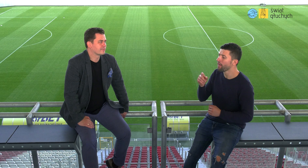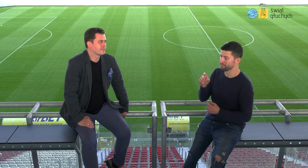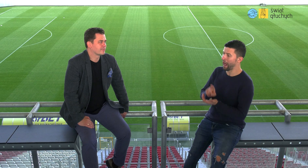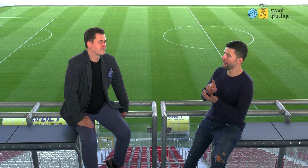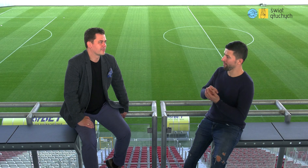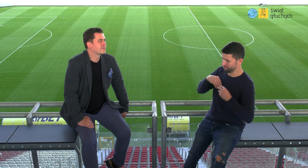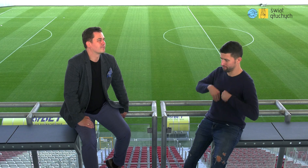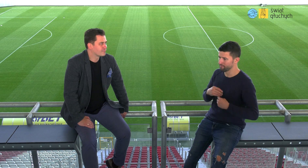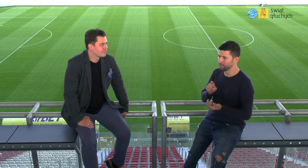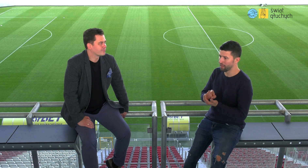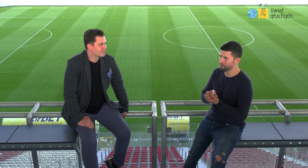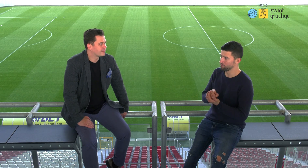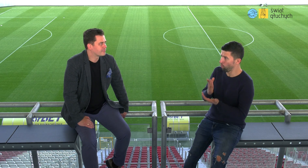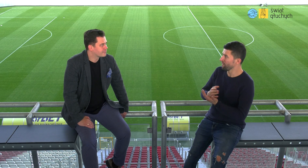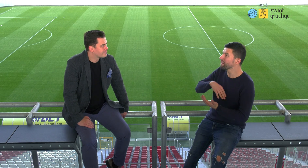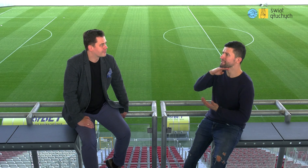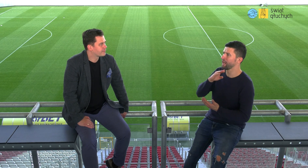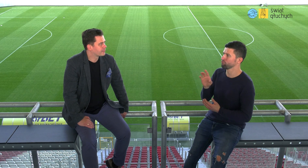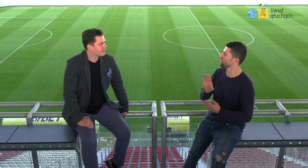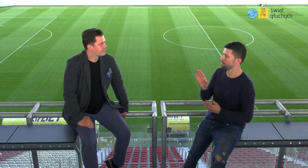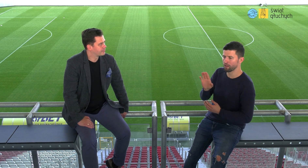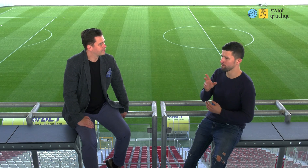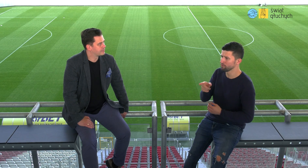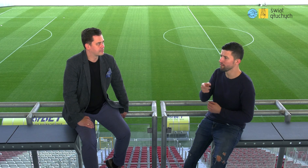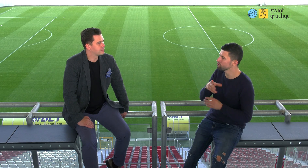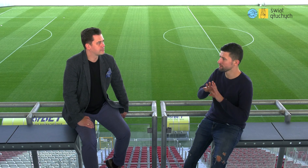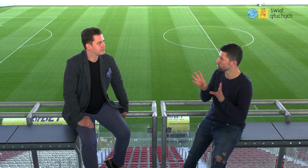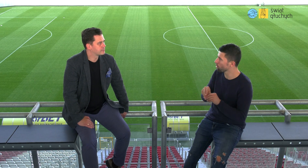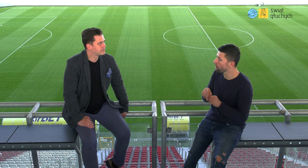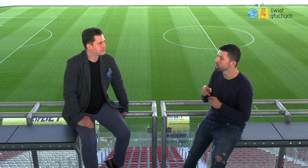It's not enough to have talent. Talent is not everything.